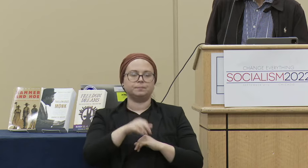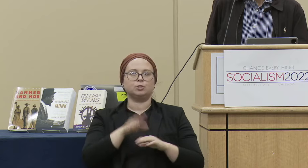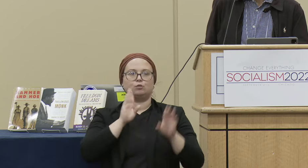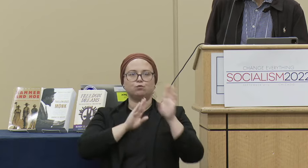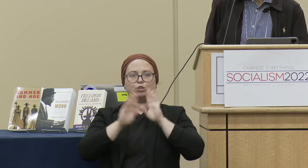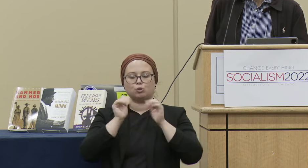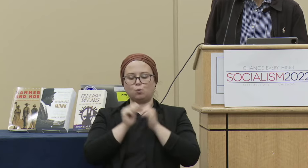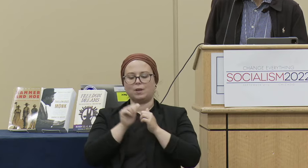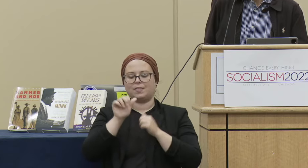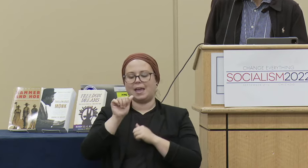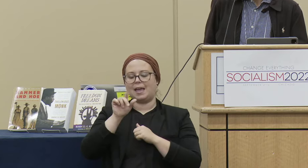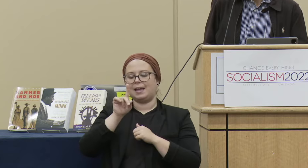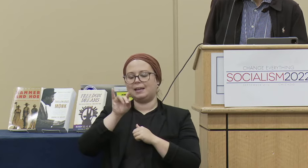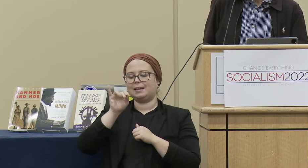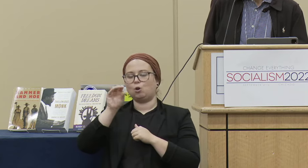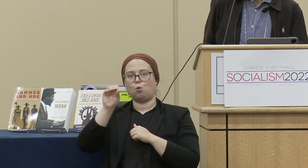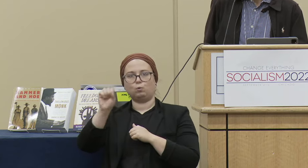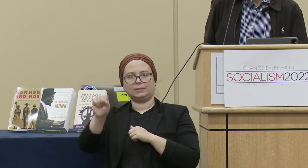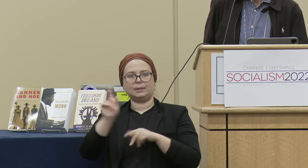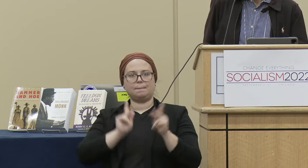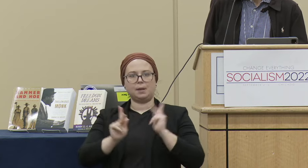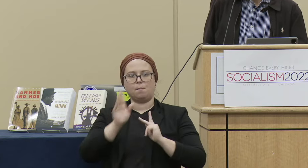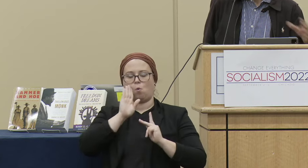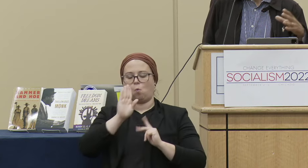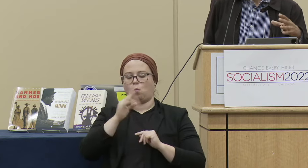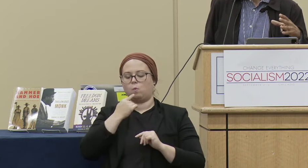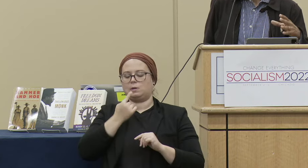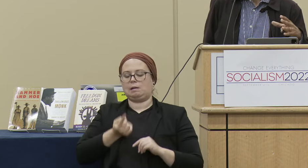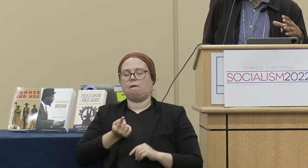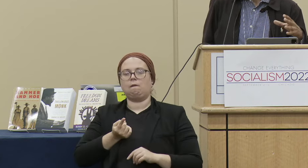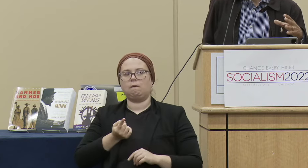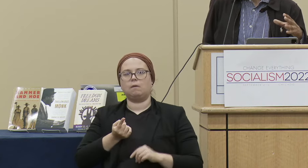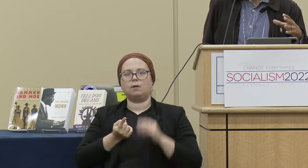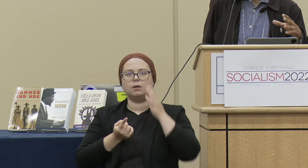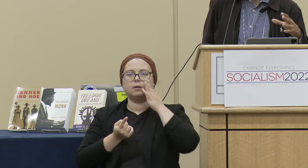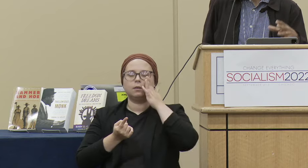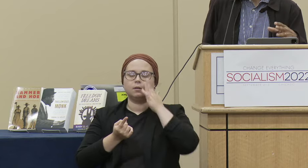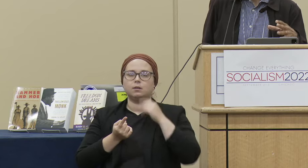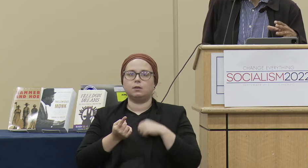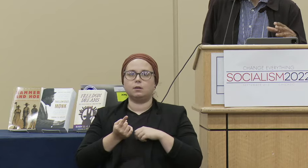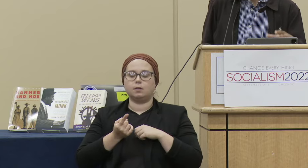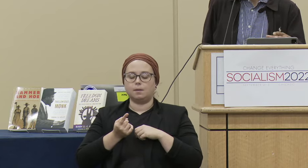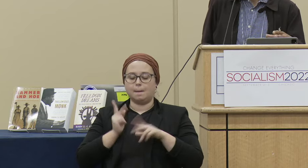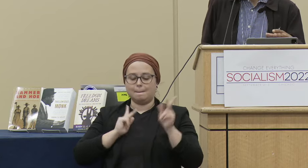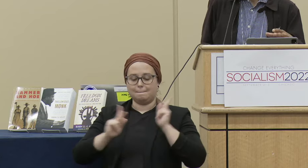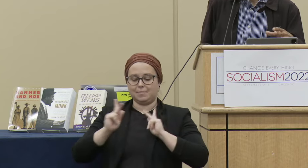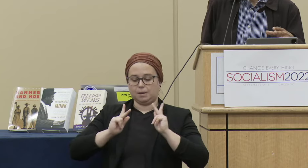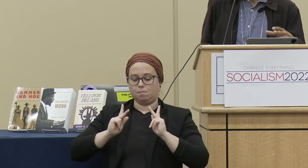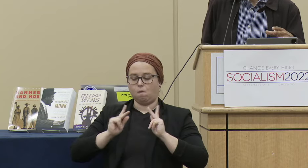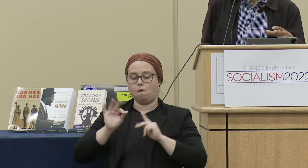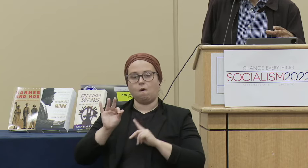limited to the nation state. And this is the frustration with the Ados people. They are literally going to tell people